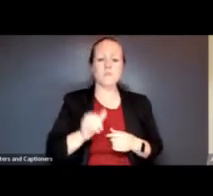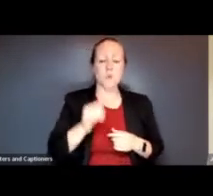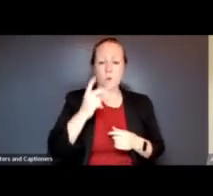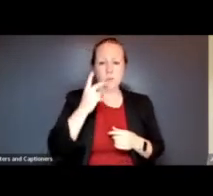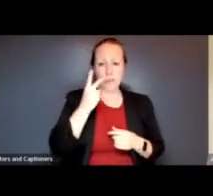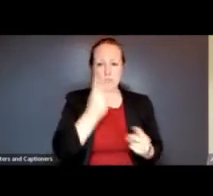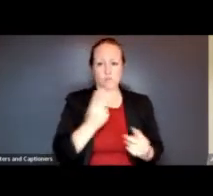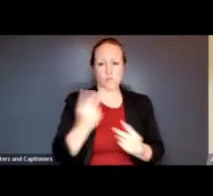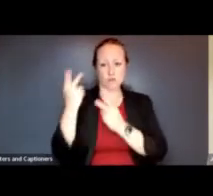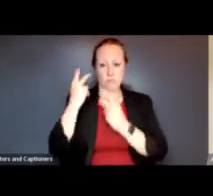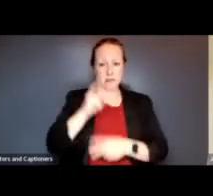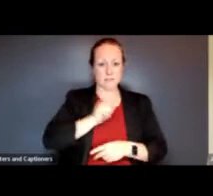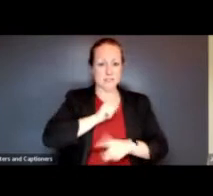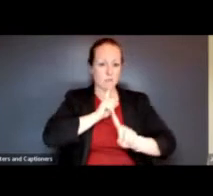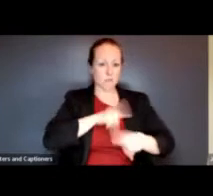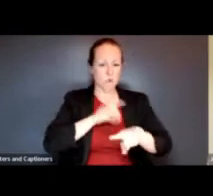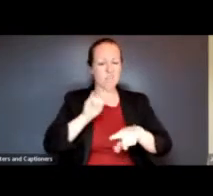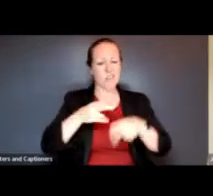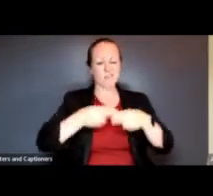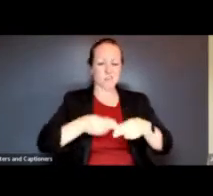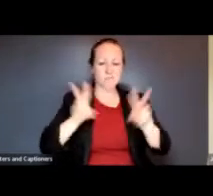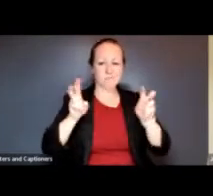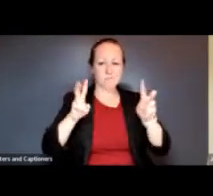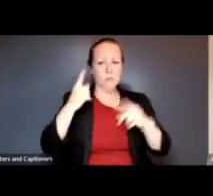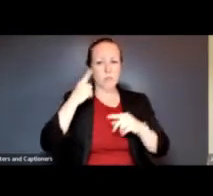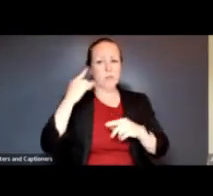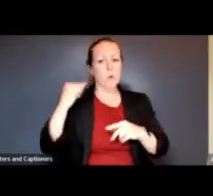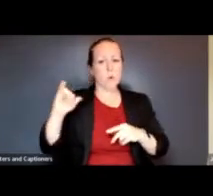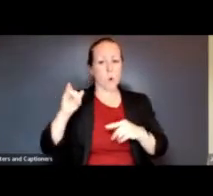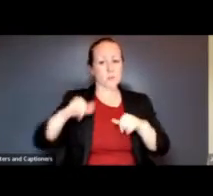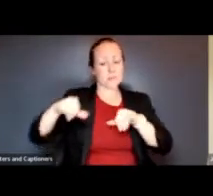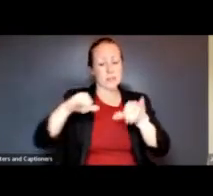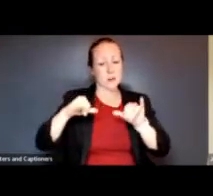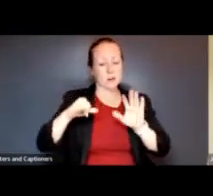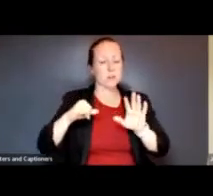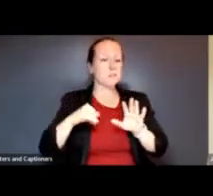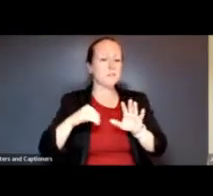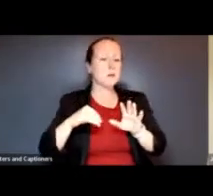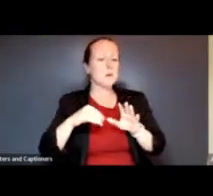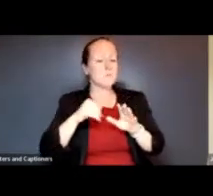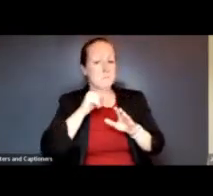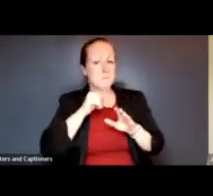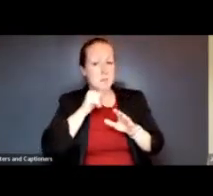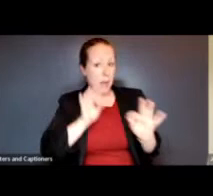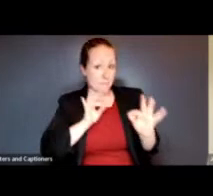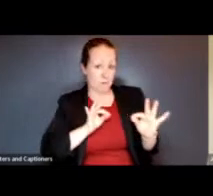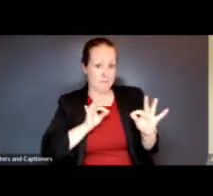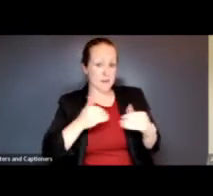so called gold standard. We know it has some weaknesses, some that I've listed here are described more talked about more